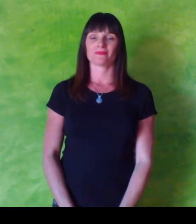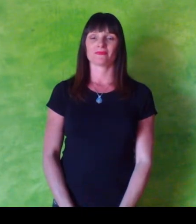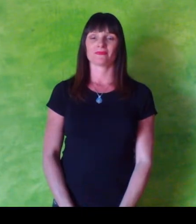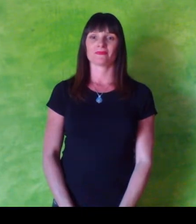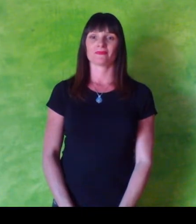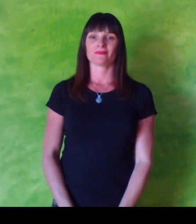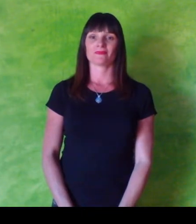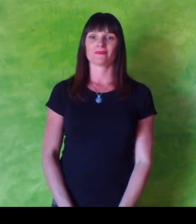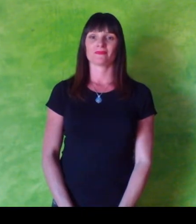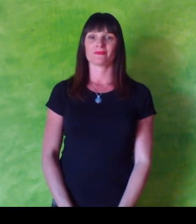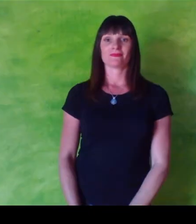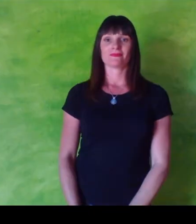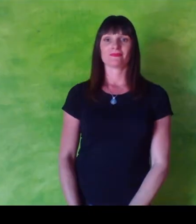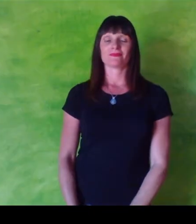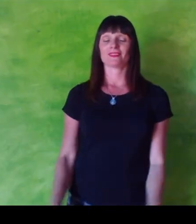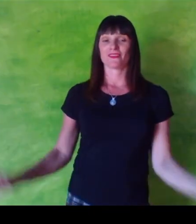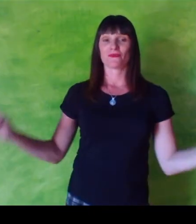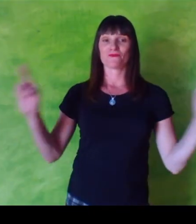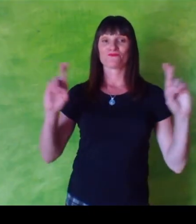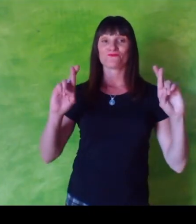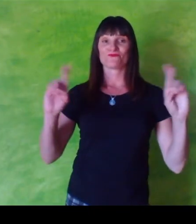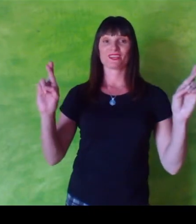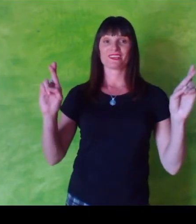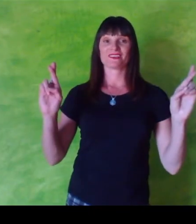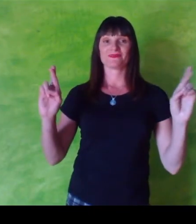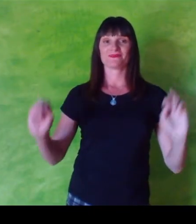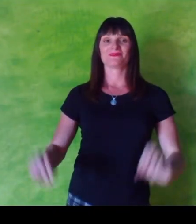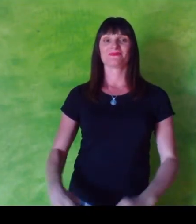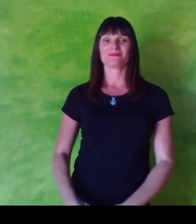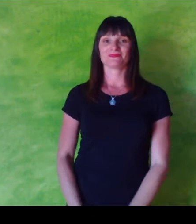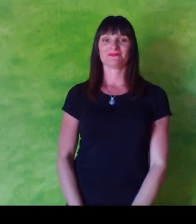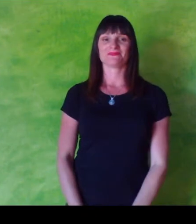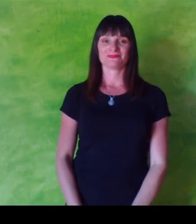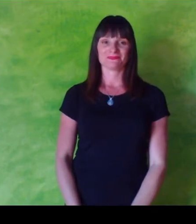okay they're ready